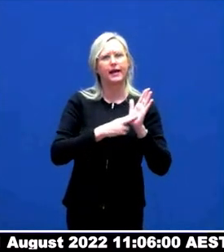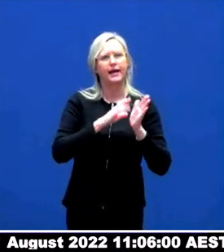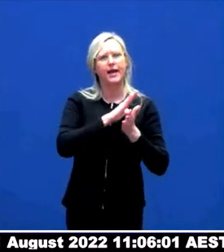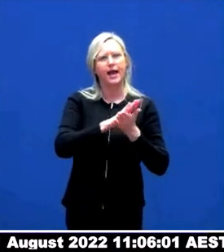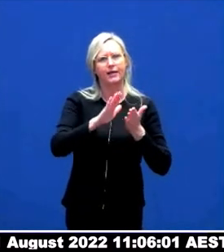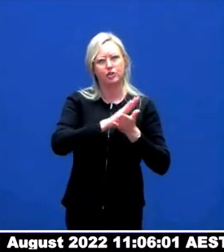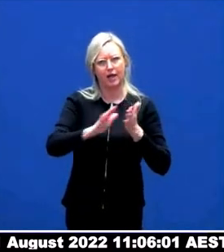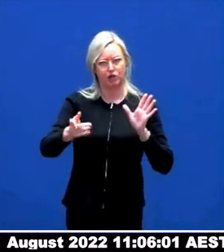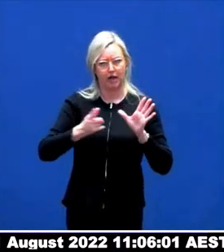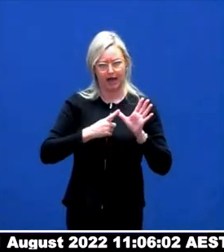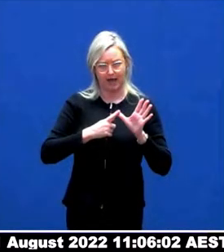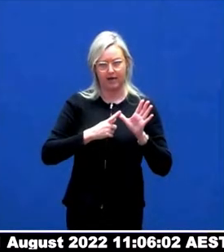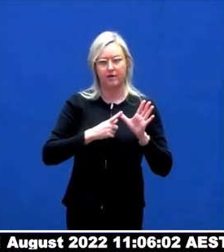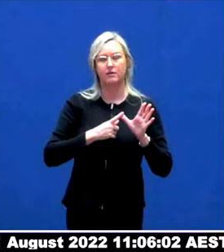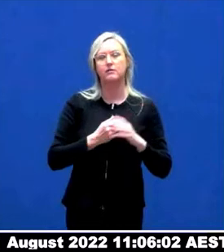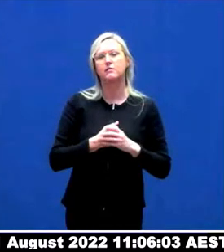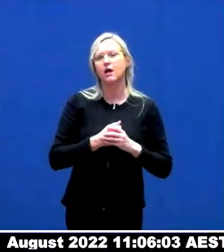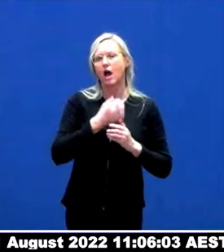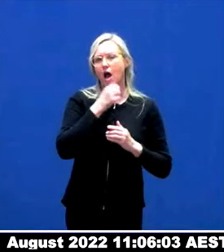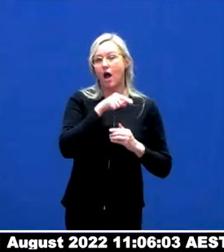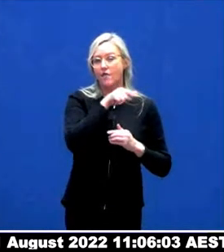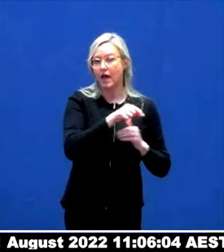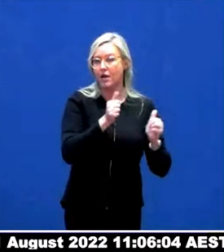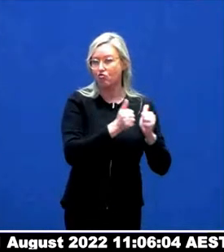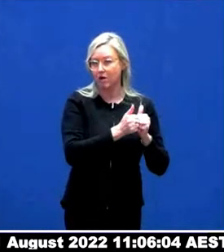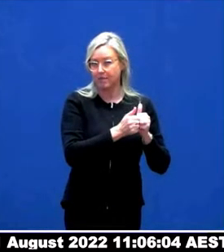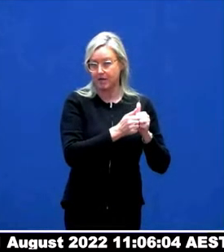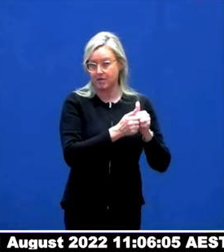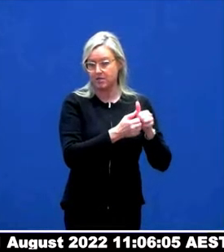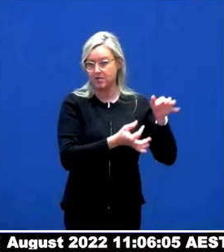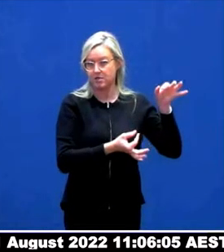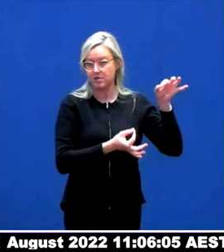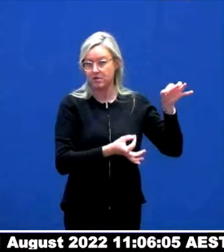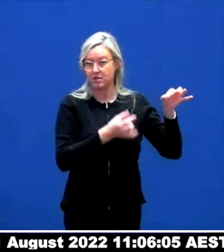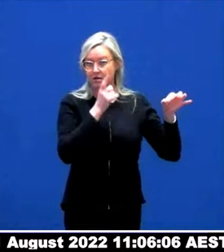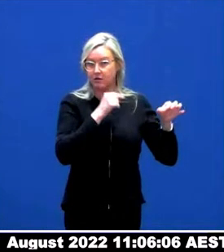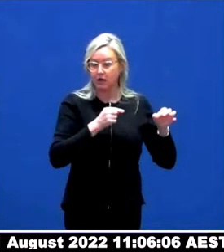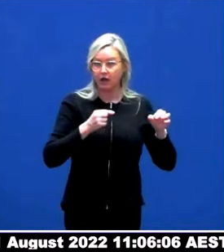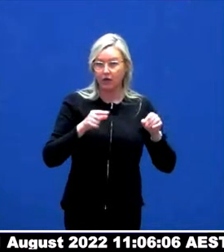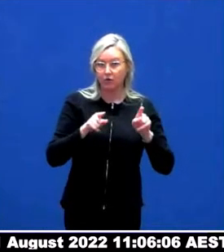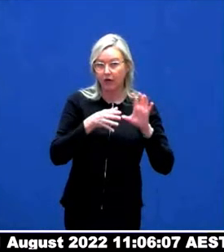Do you think it would be appropriate for that Agreement to reference Article 19 and 28